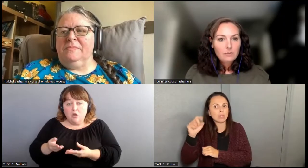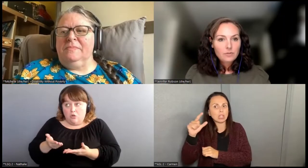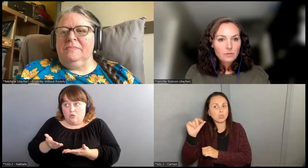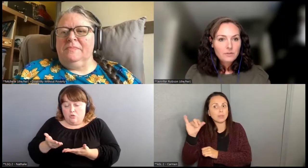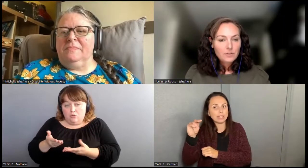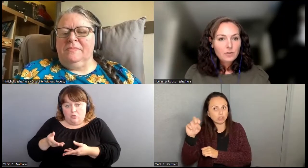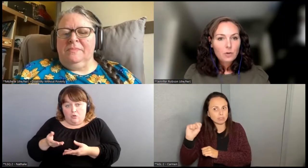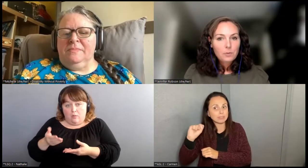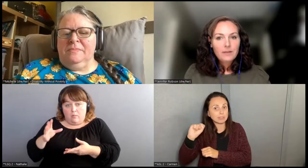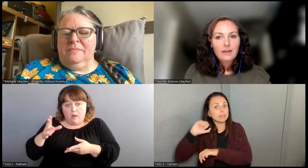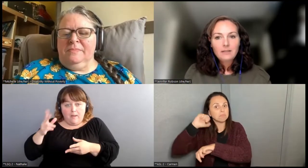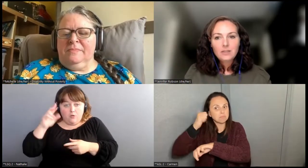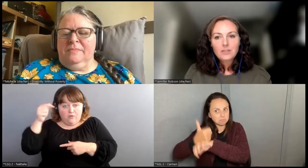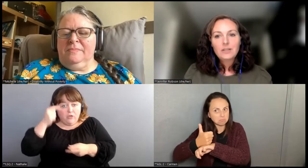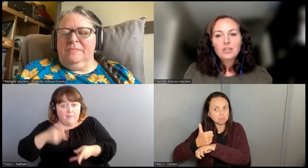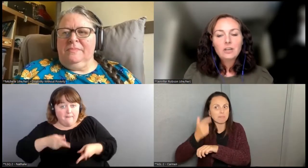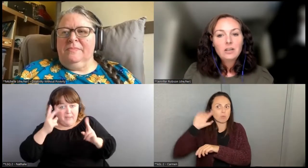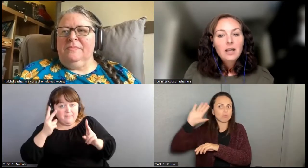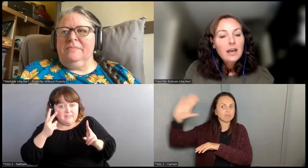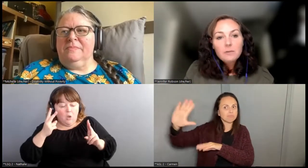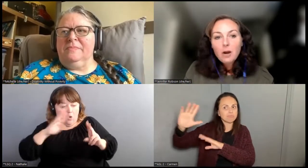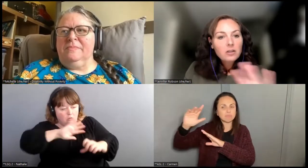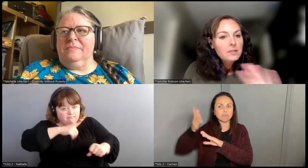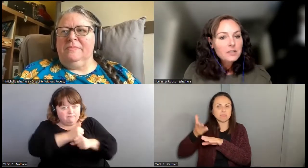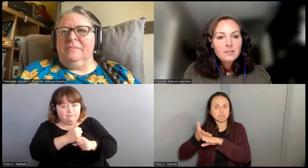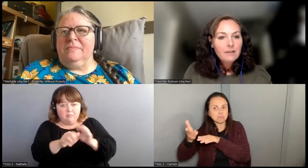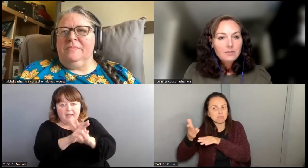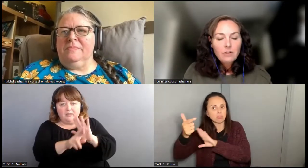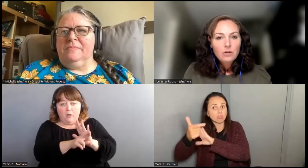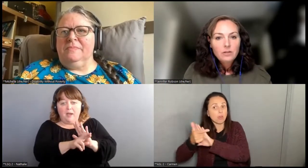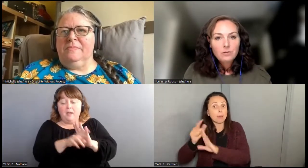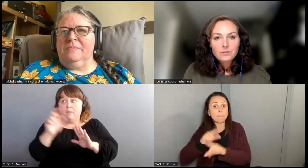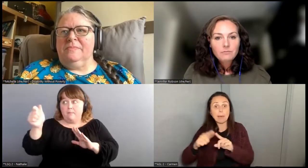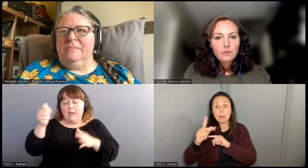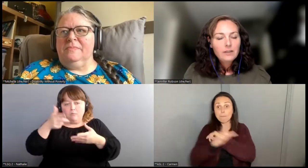IN TERMS OF THE SCOPE OF THE LEGISLATION. AND PARLIAMENT DOESN'T HAVE TO VOTE ON THOSE.